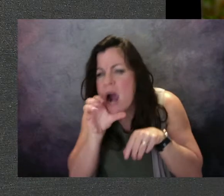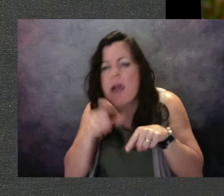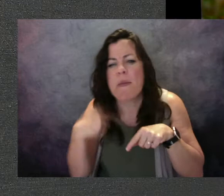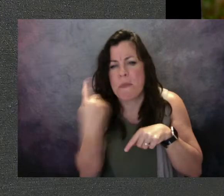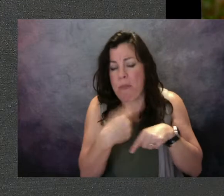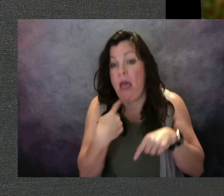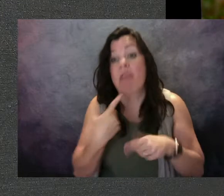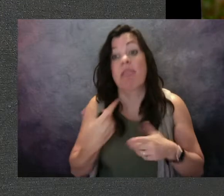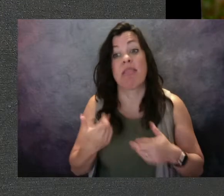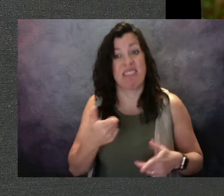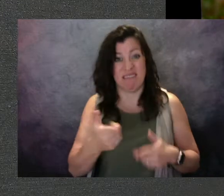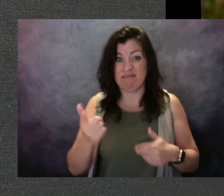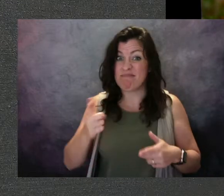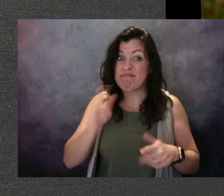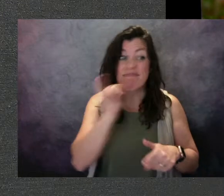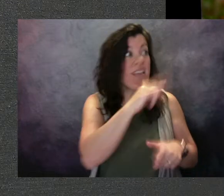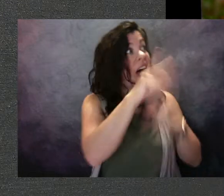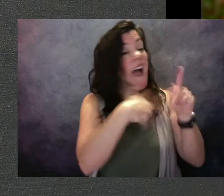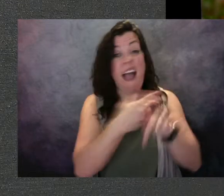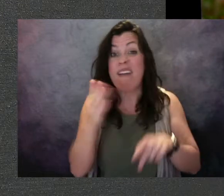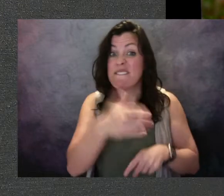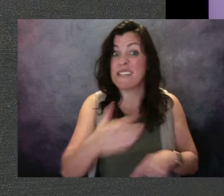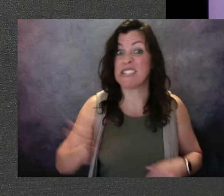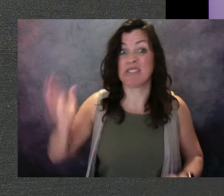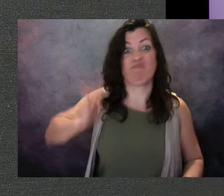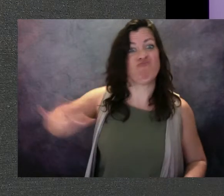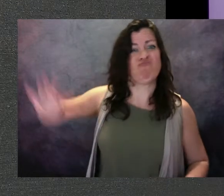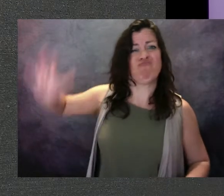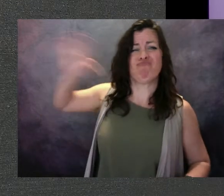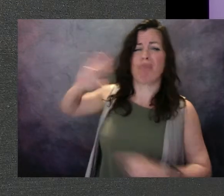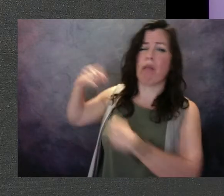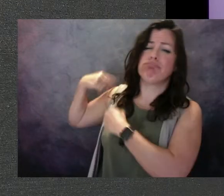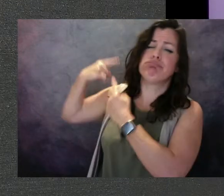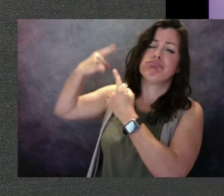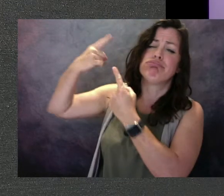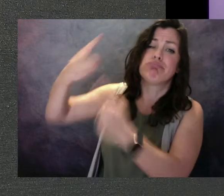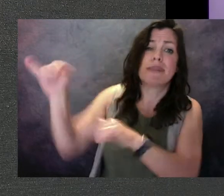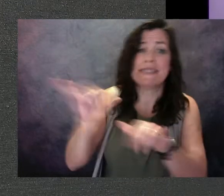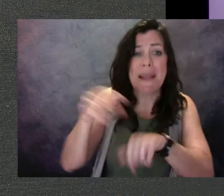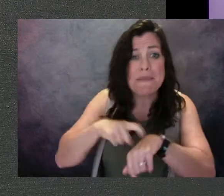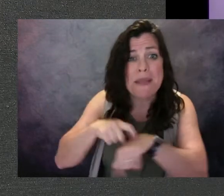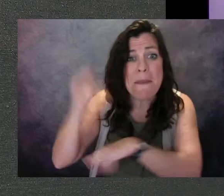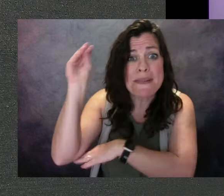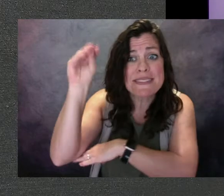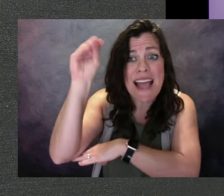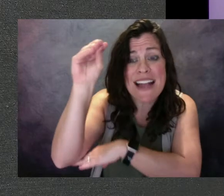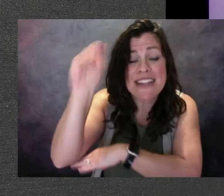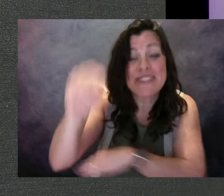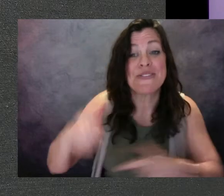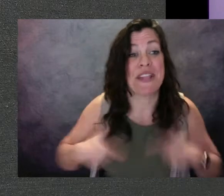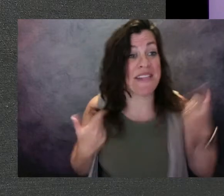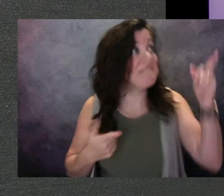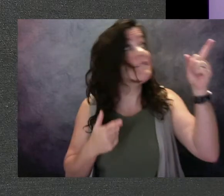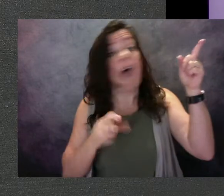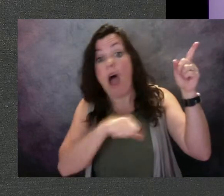during the time of the dinosaurs. How cool. Check out this fish. This fish is called a walleye.